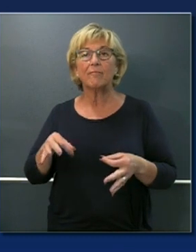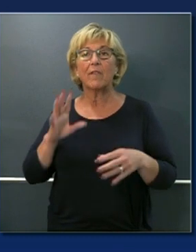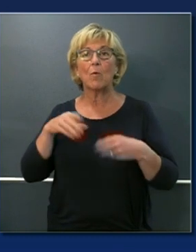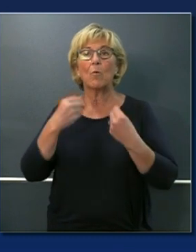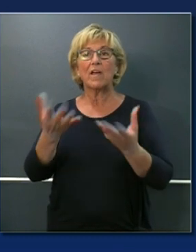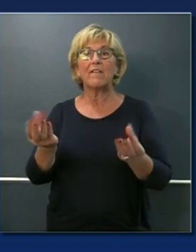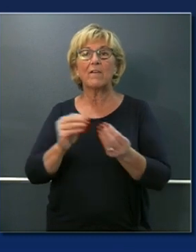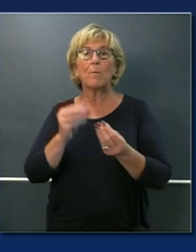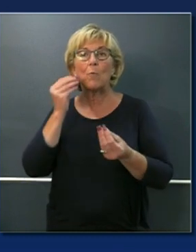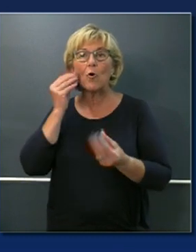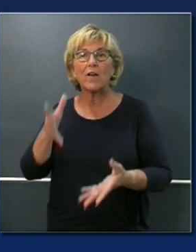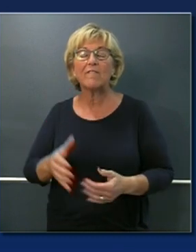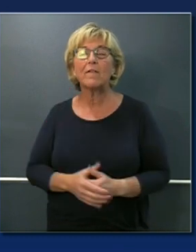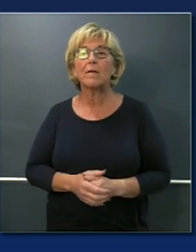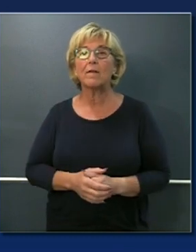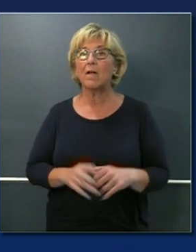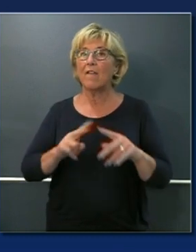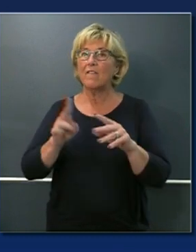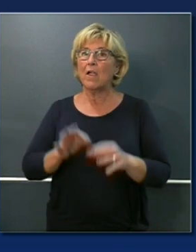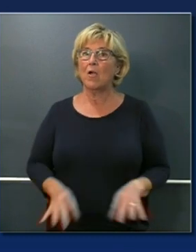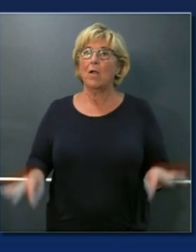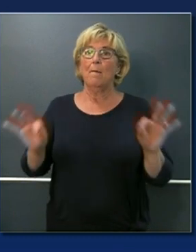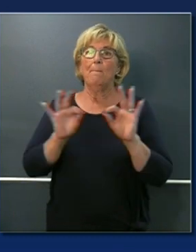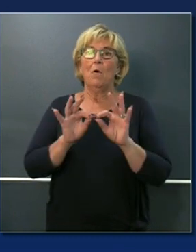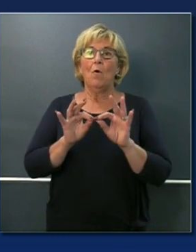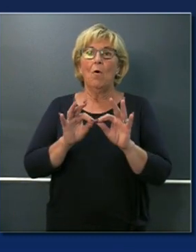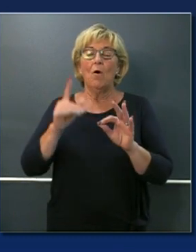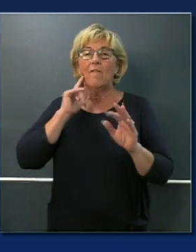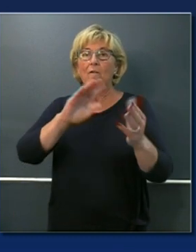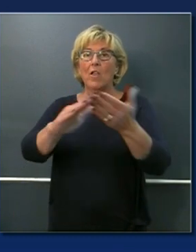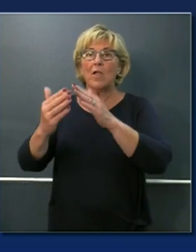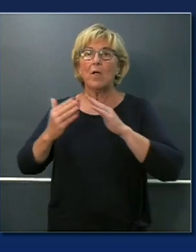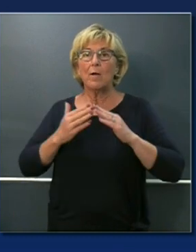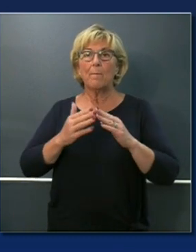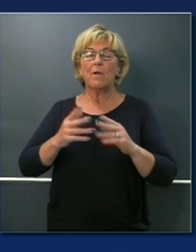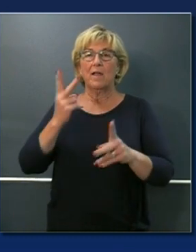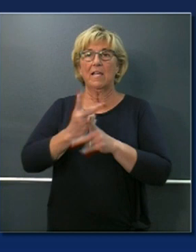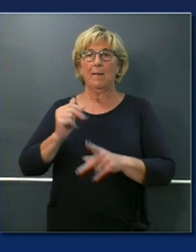MIGHT'VE BEEN EXPOSED. THIS IS A VERY VERY IMPORTANT TOOL THAT WE HAVE. WE ARE THINKING ABOUT MOVING FROM THE FIRST TO THE SECOND PHASE.